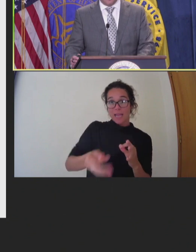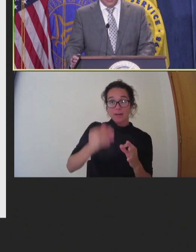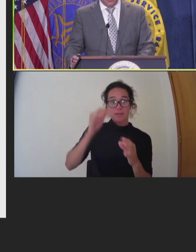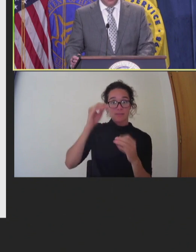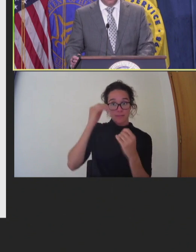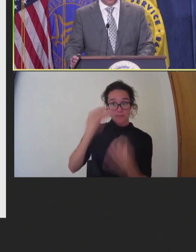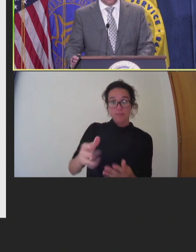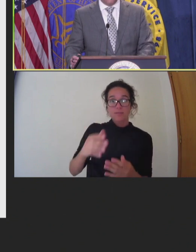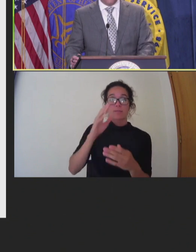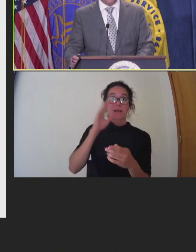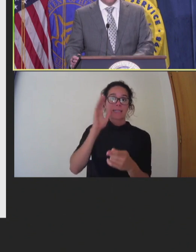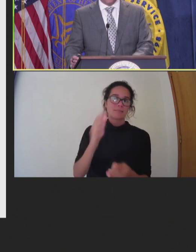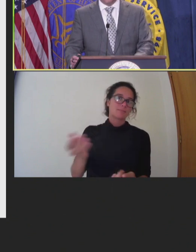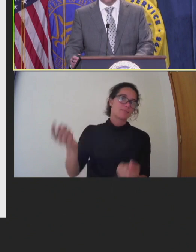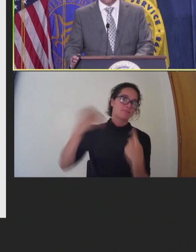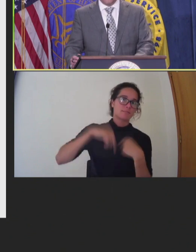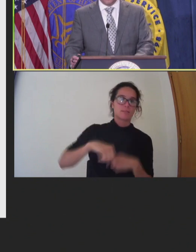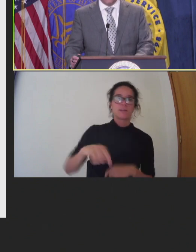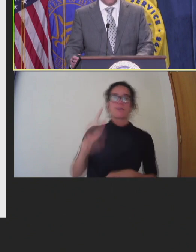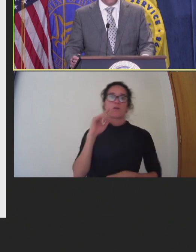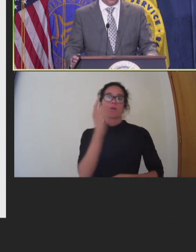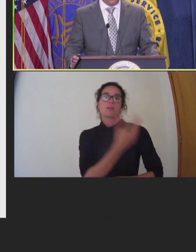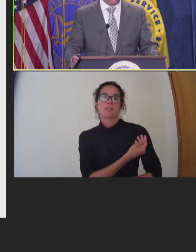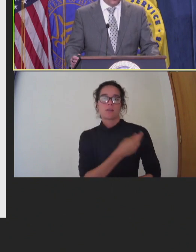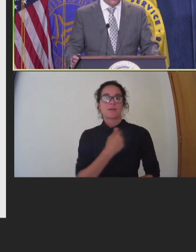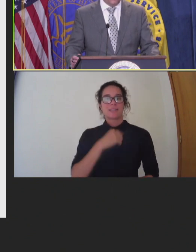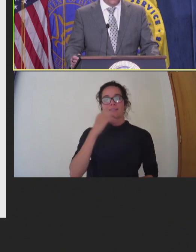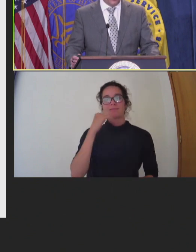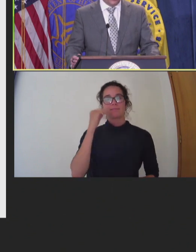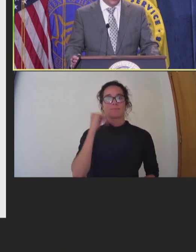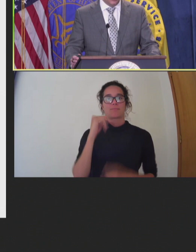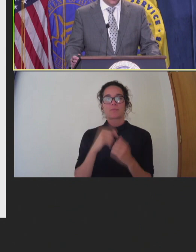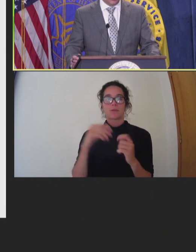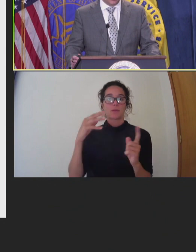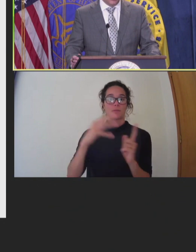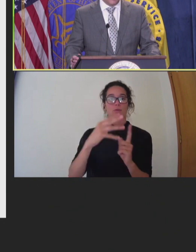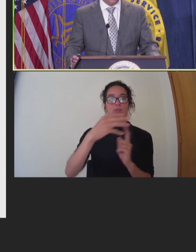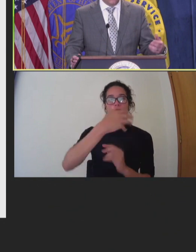in saying that we were dealing with an exposure in the city. And that was very